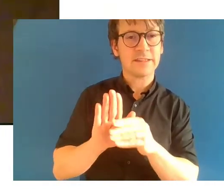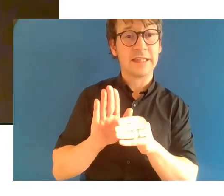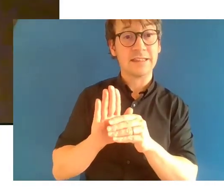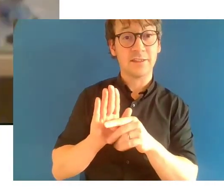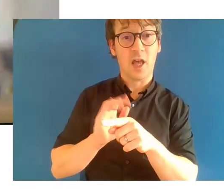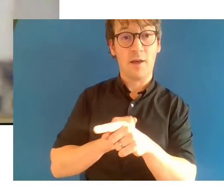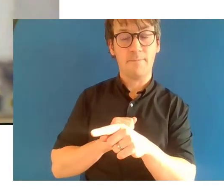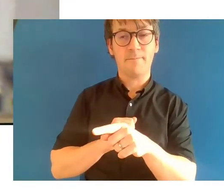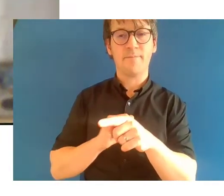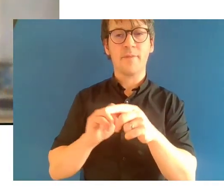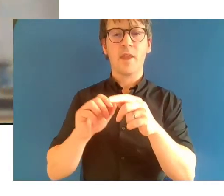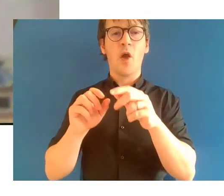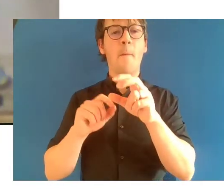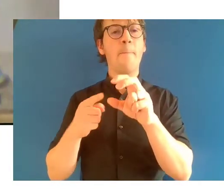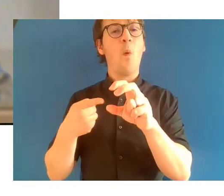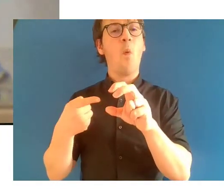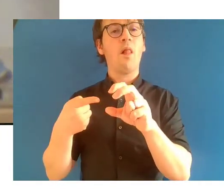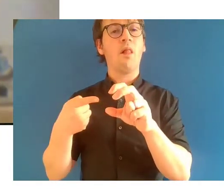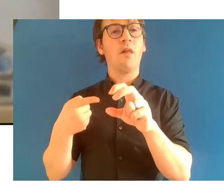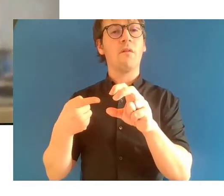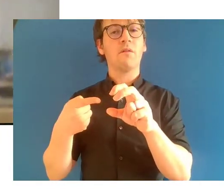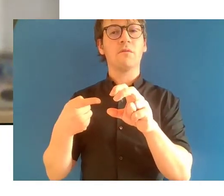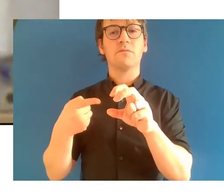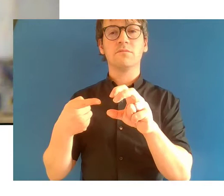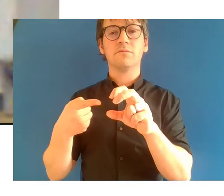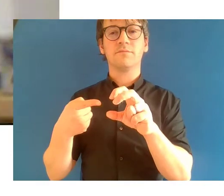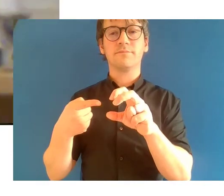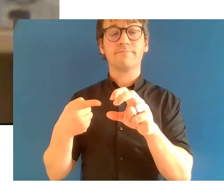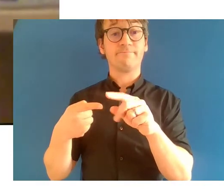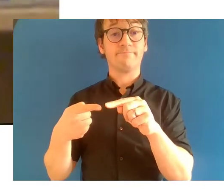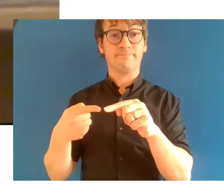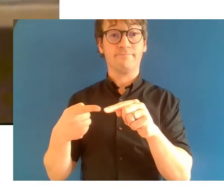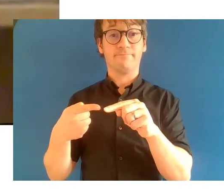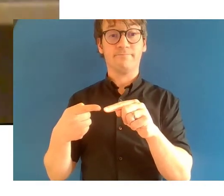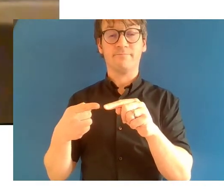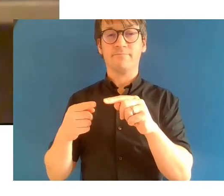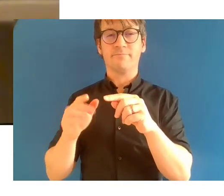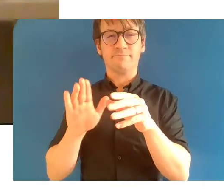here. You can see this little round ball.